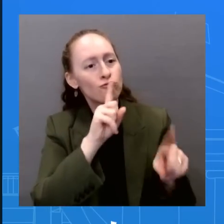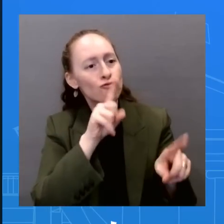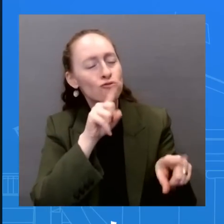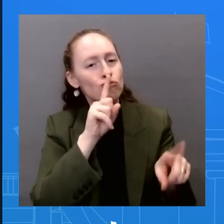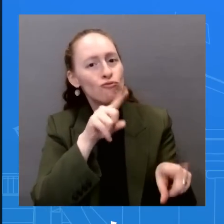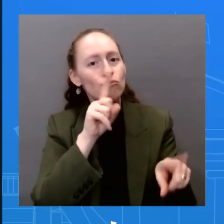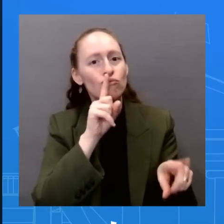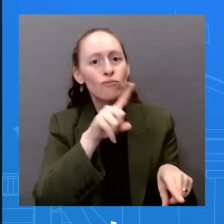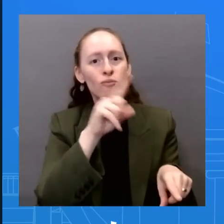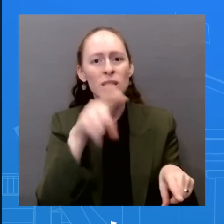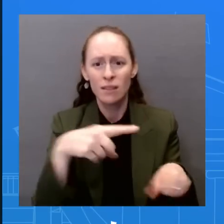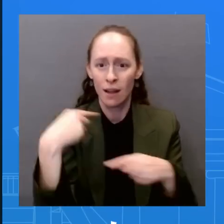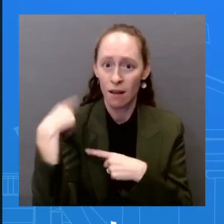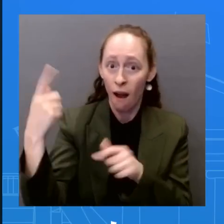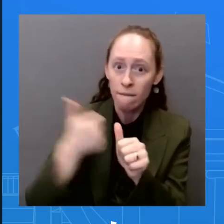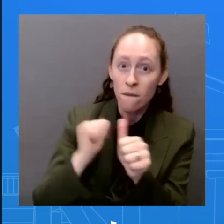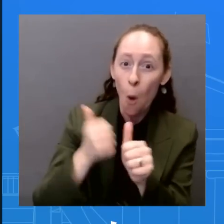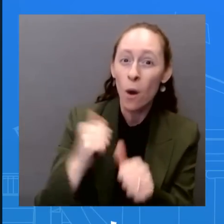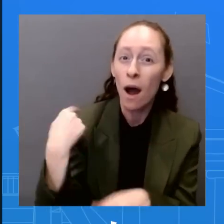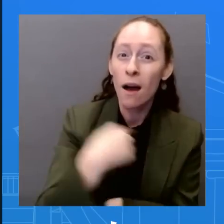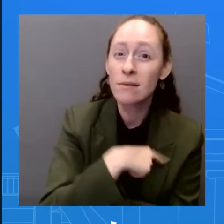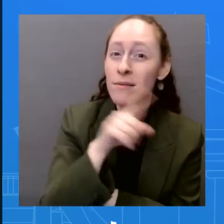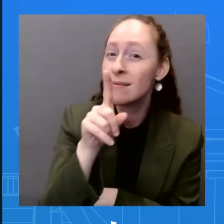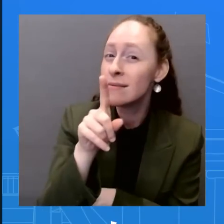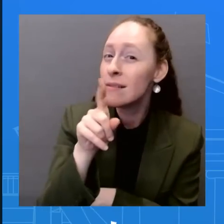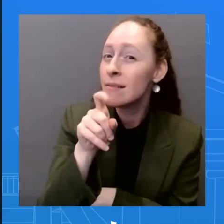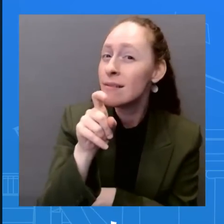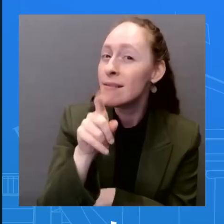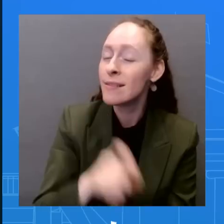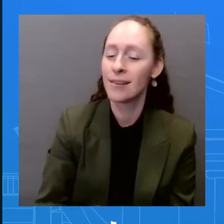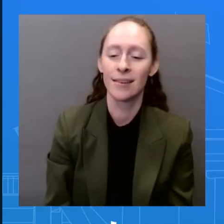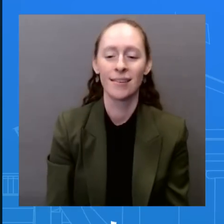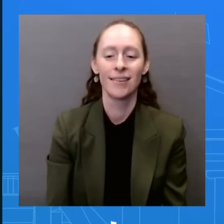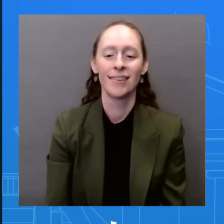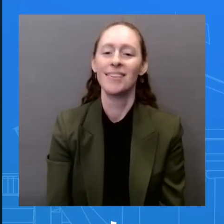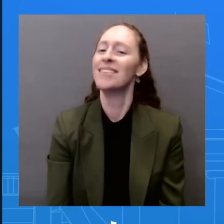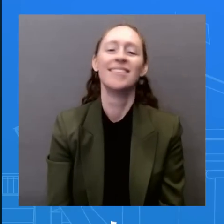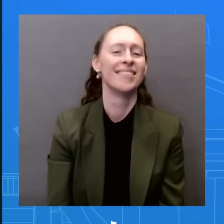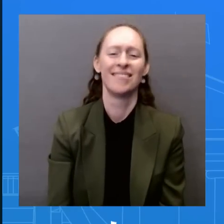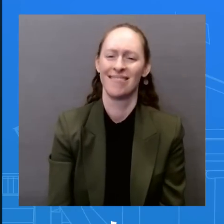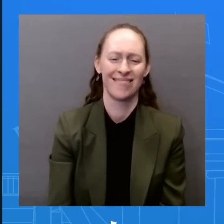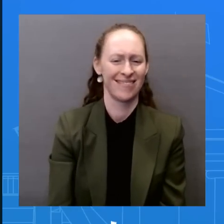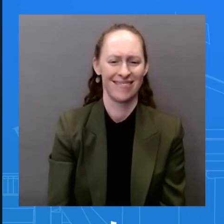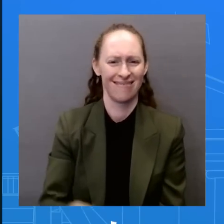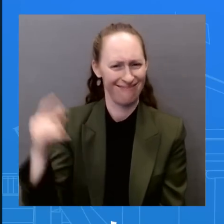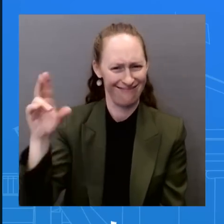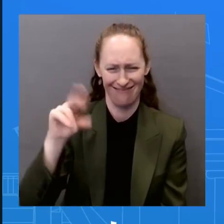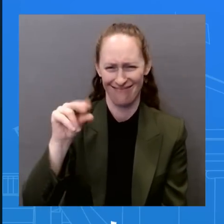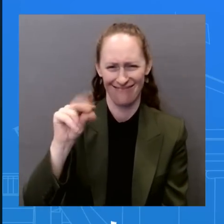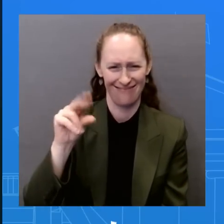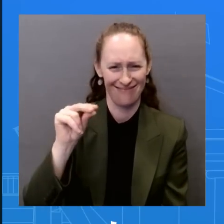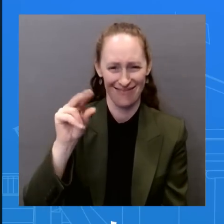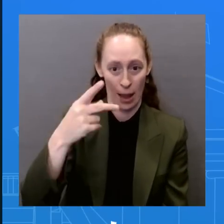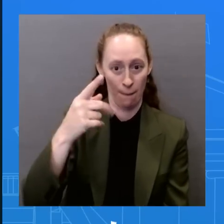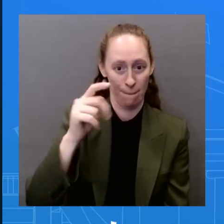He took Peter's question last Friday. I'm sure Peter was excited about that. The Press: It was the last question he took. The Press: I have another. Ms. Jean-Pierre: No, he did take a --